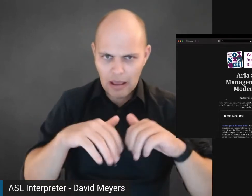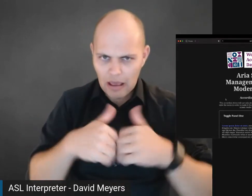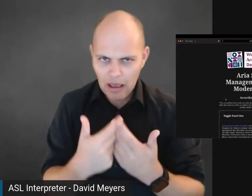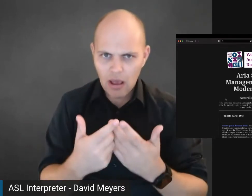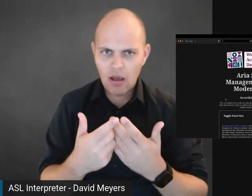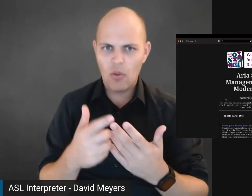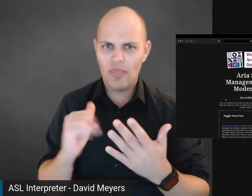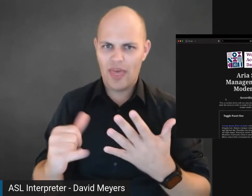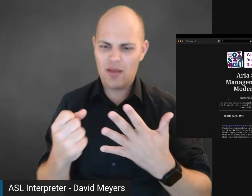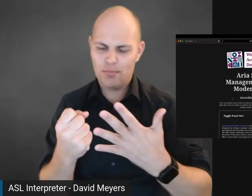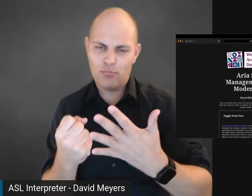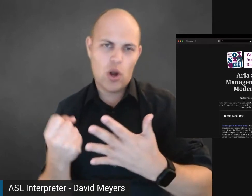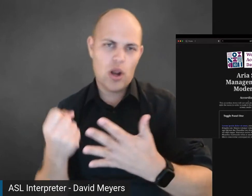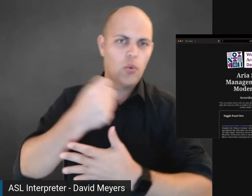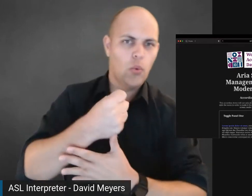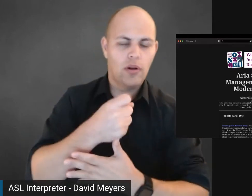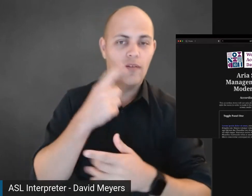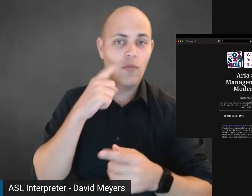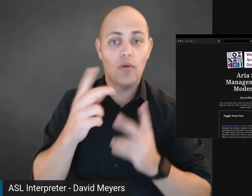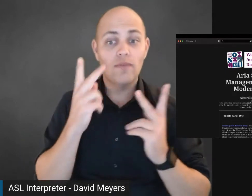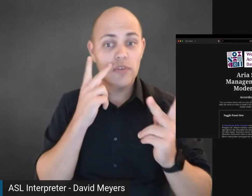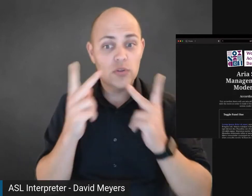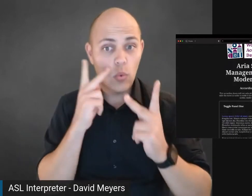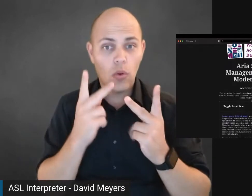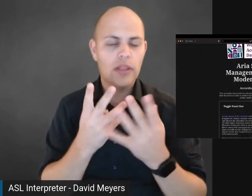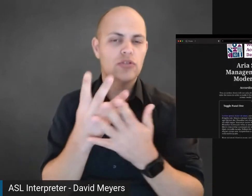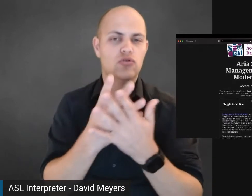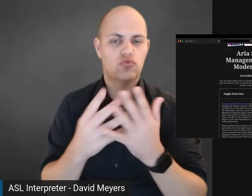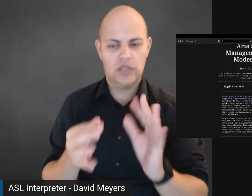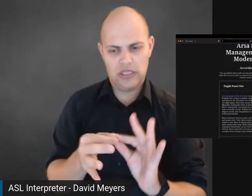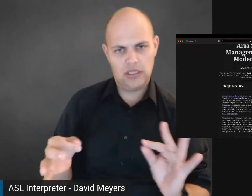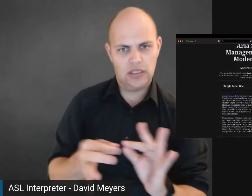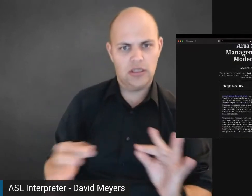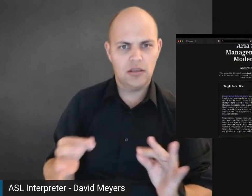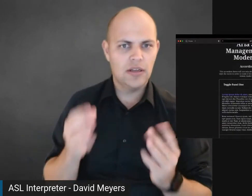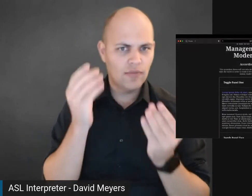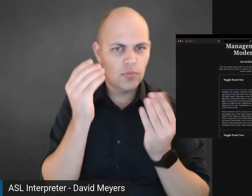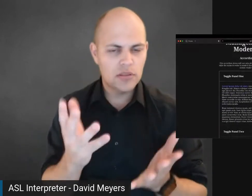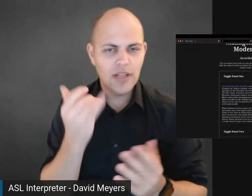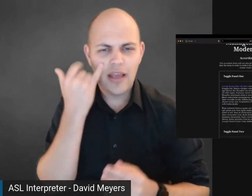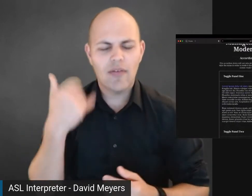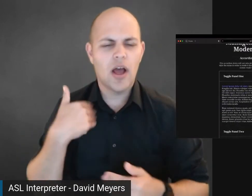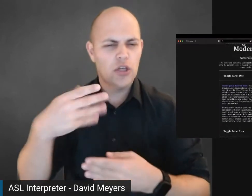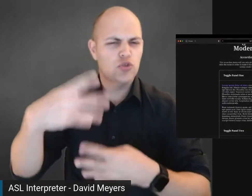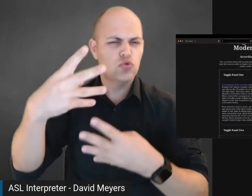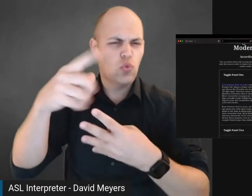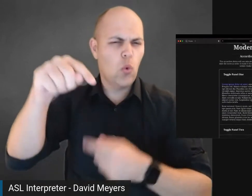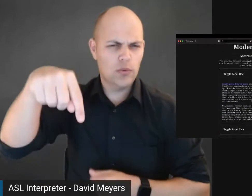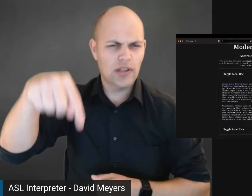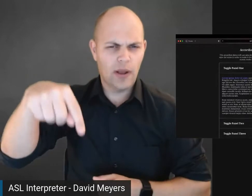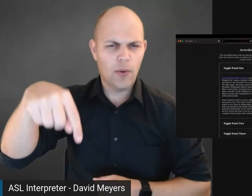in the visual and screen reader information. If I scroll down here, we’ll see this demo here.